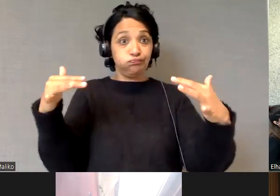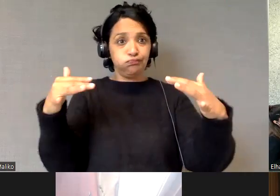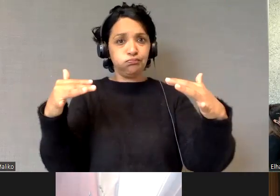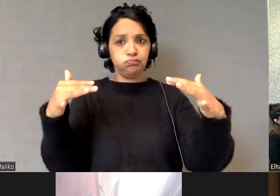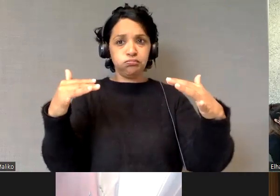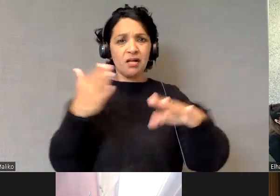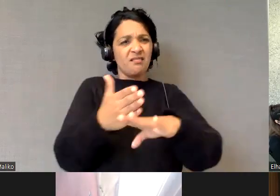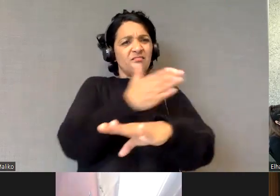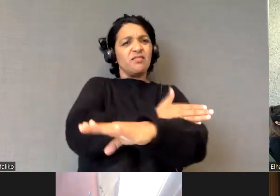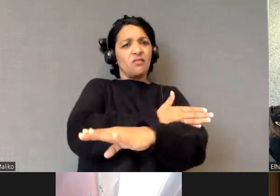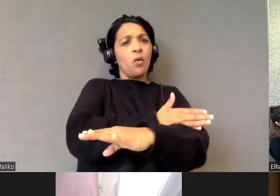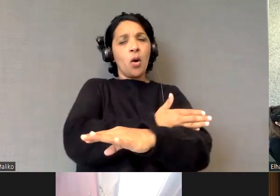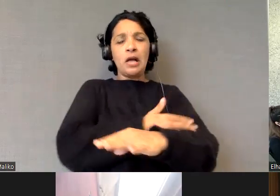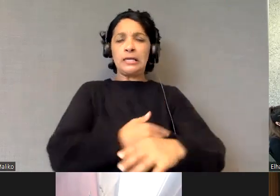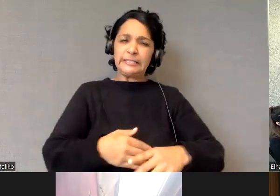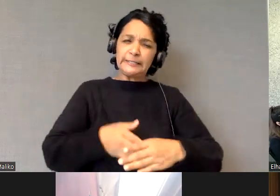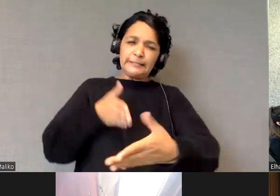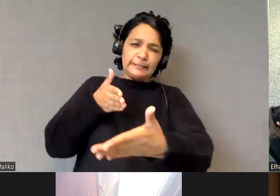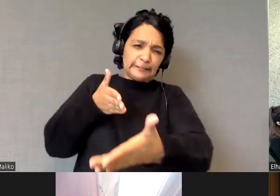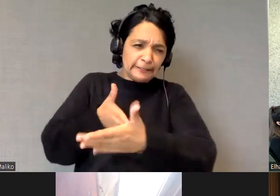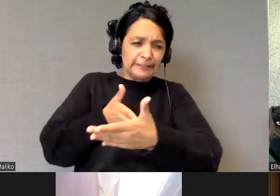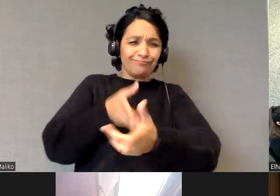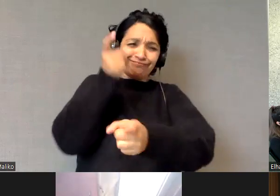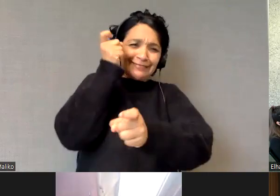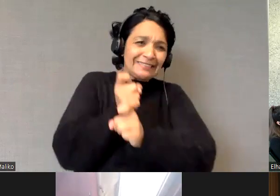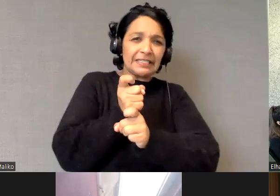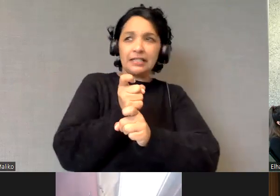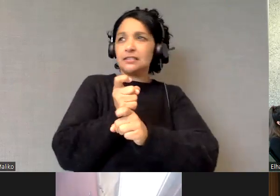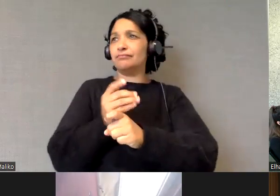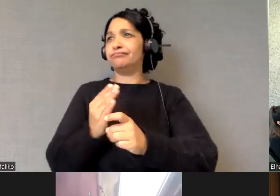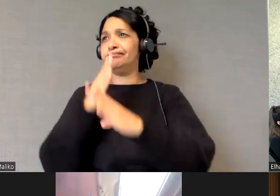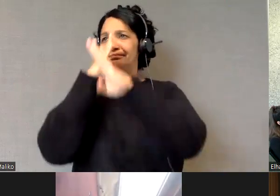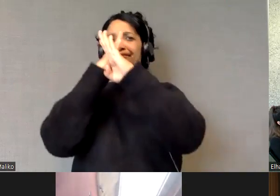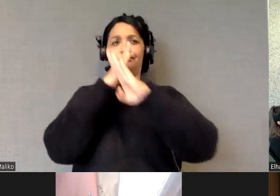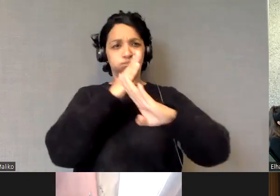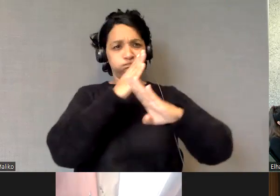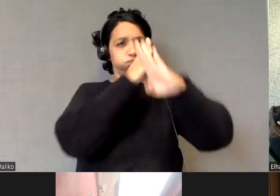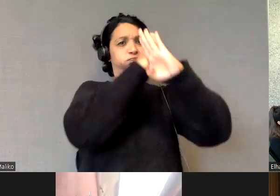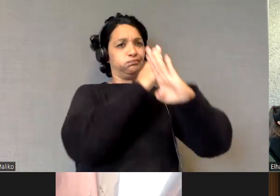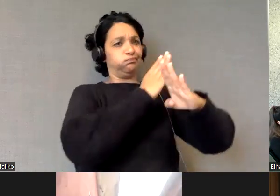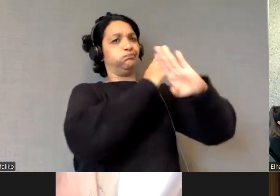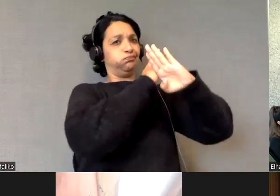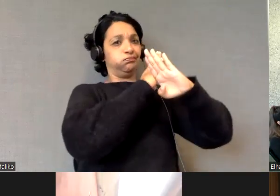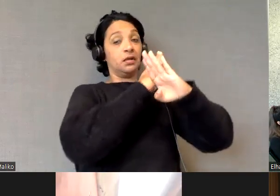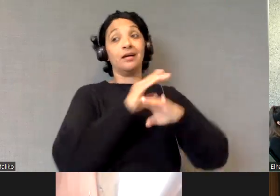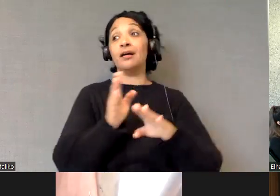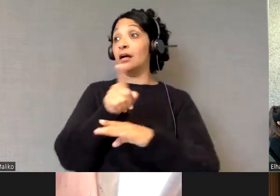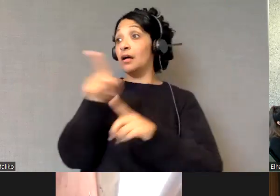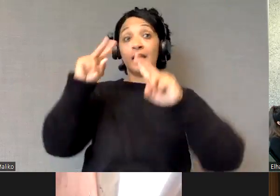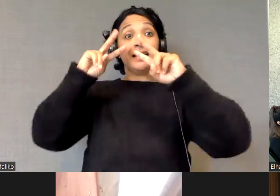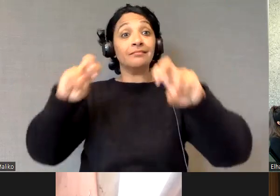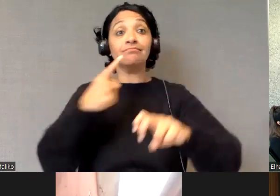with a lot of hardship, which is sometimes described by scholars as a marriage between